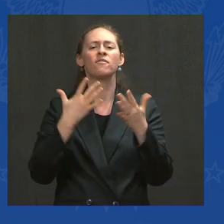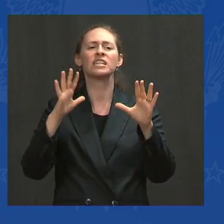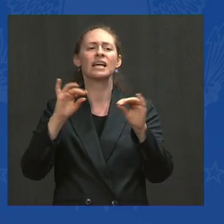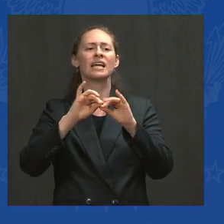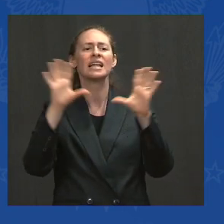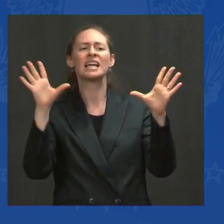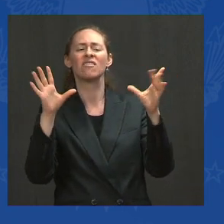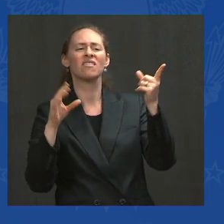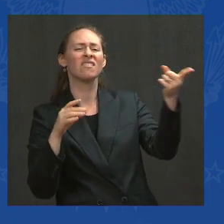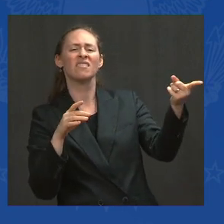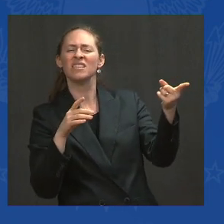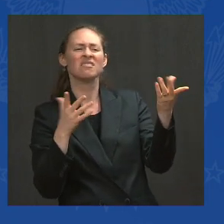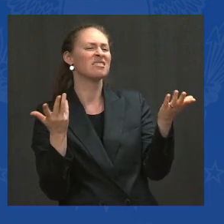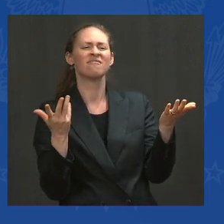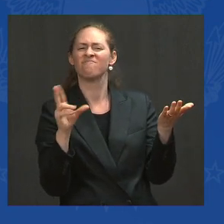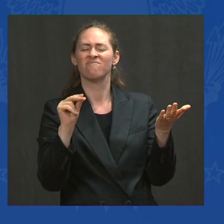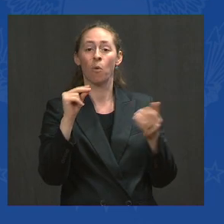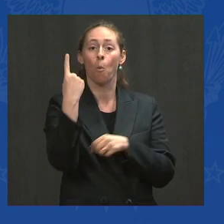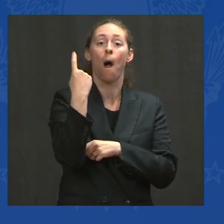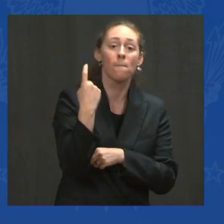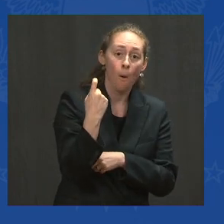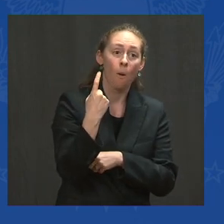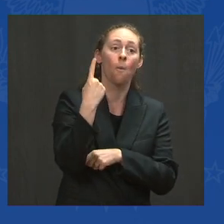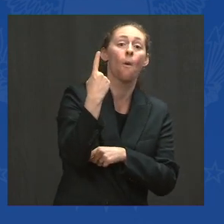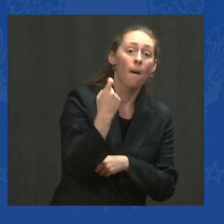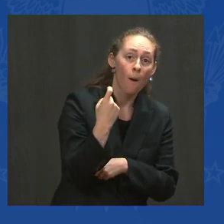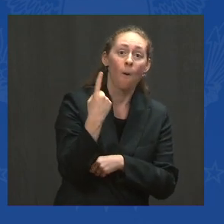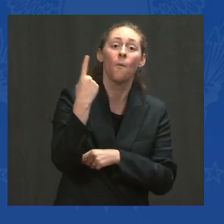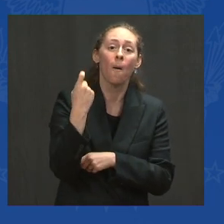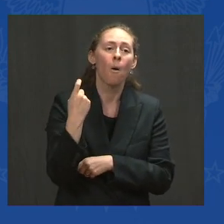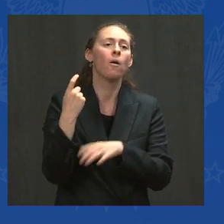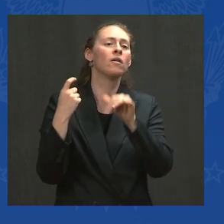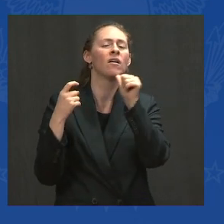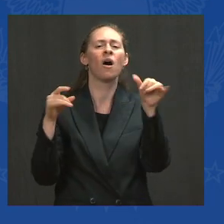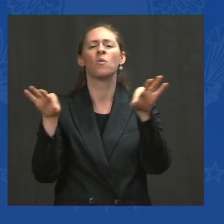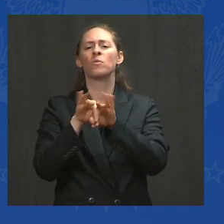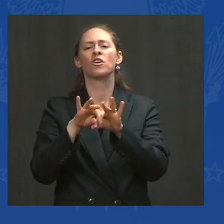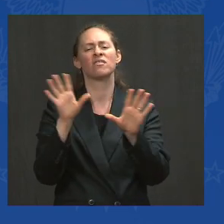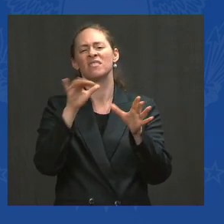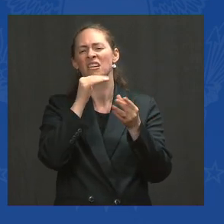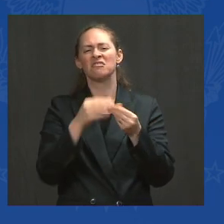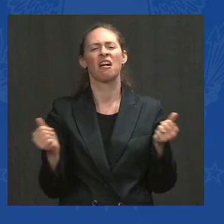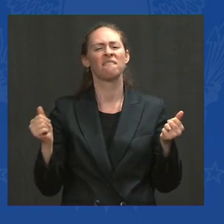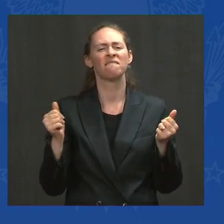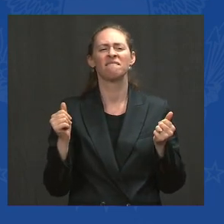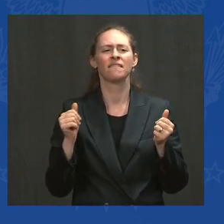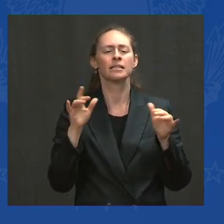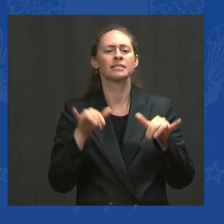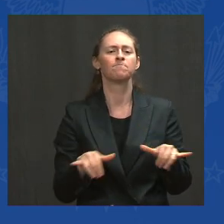that "just one more year" of fighting in Afghanistan is not a solution but a recipe for being there indefinitely.